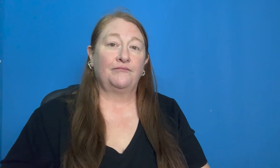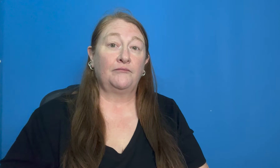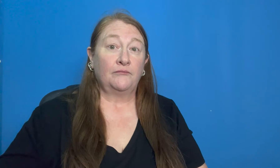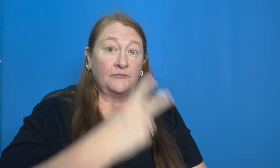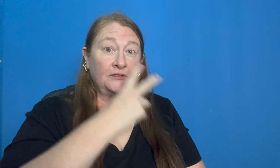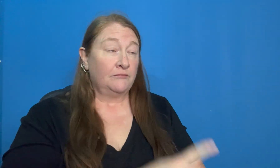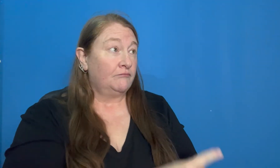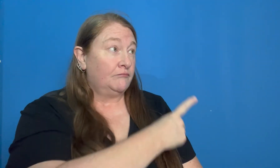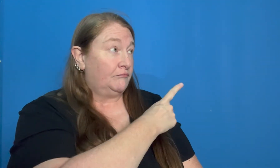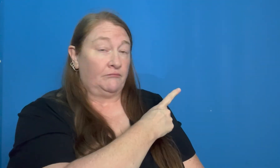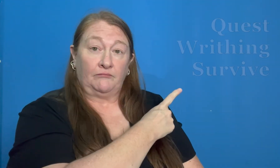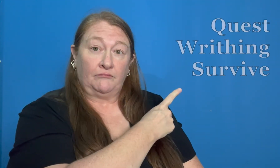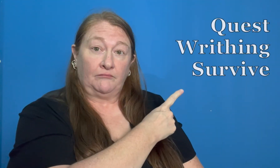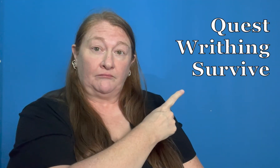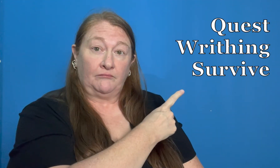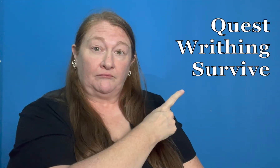Look at these words: